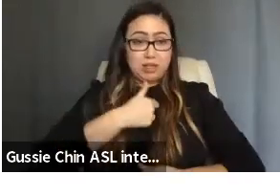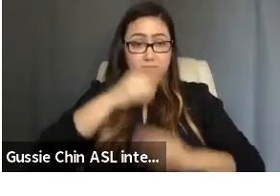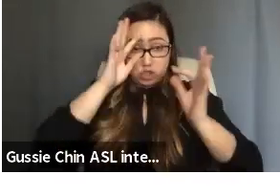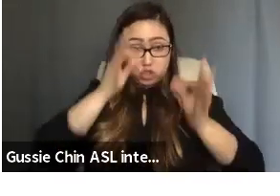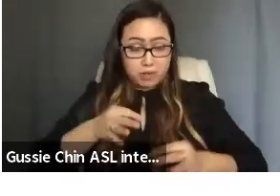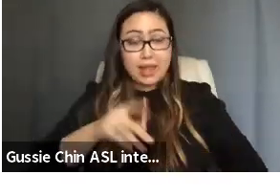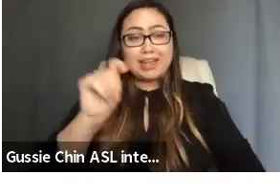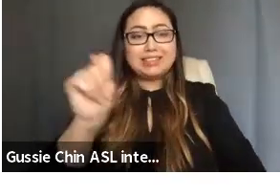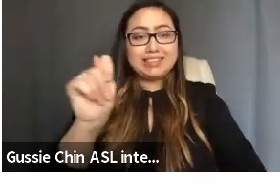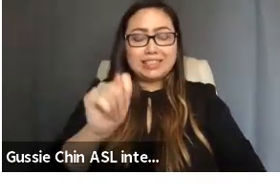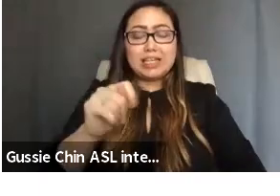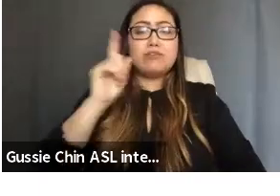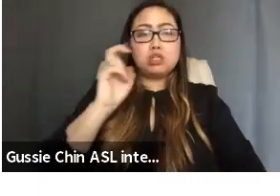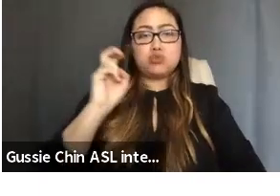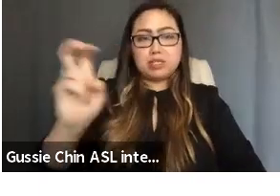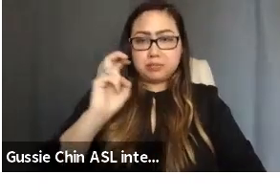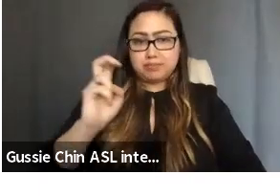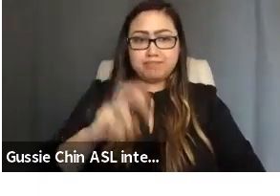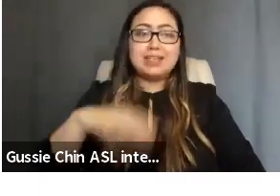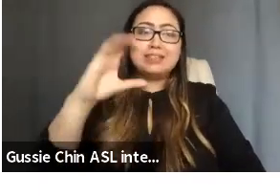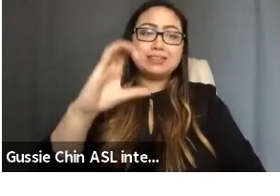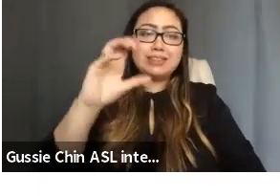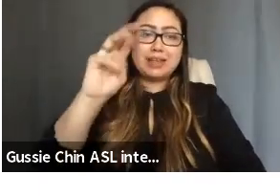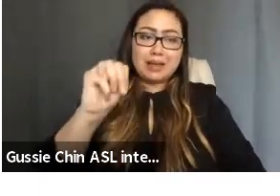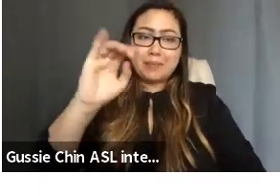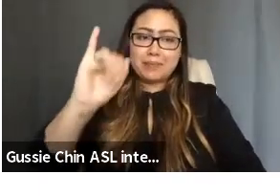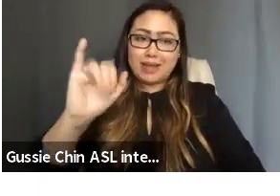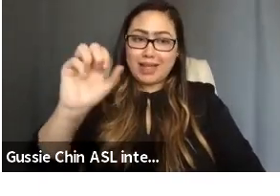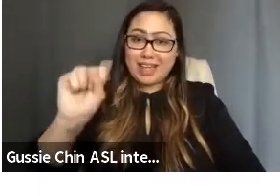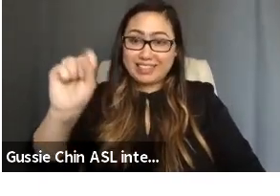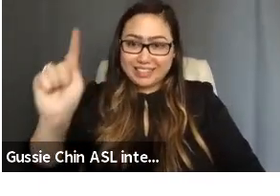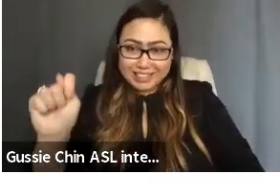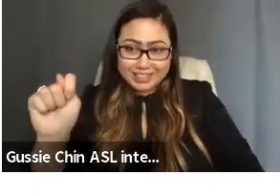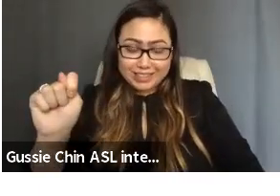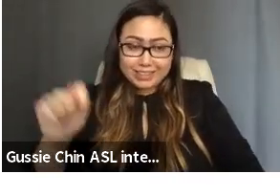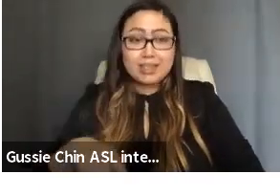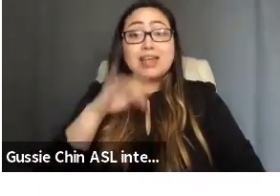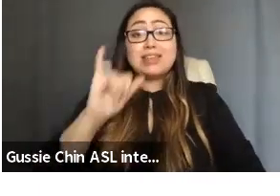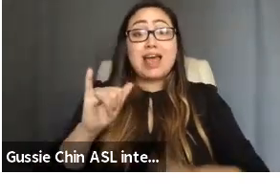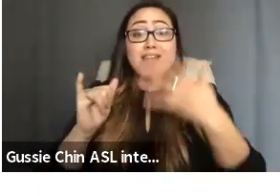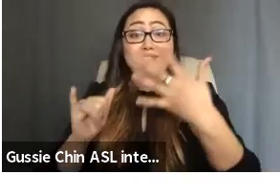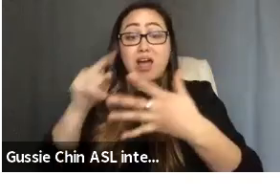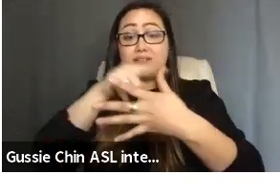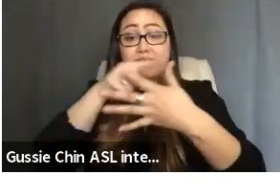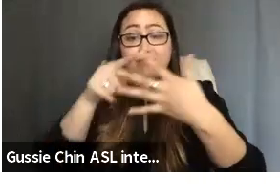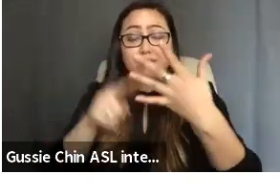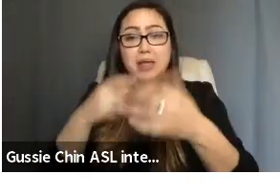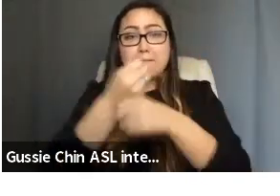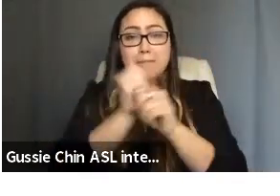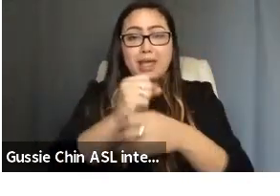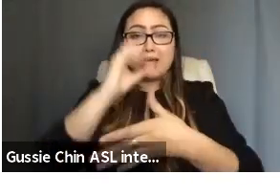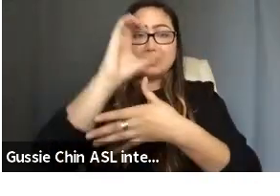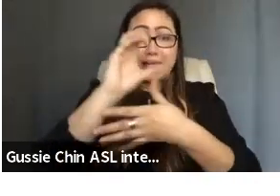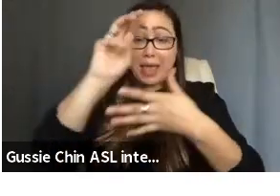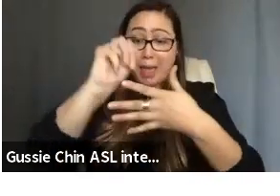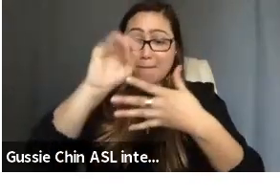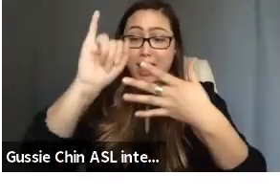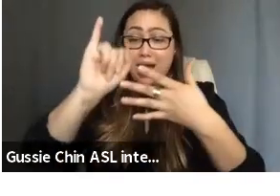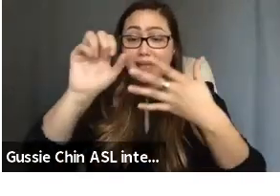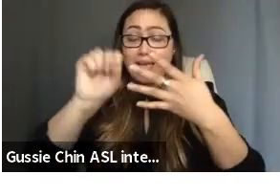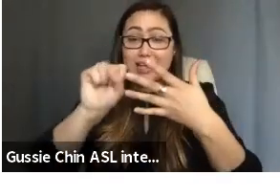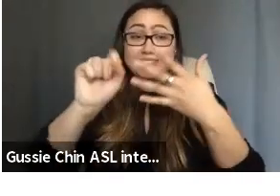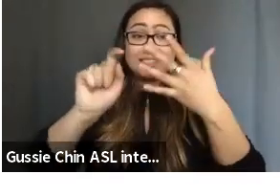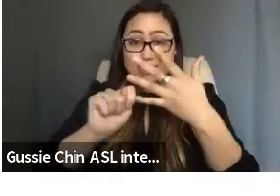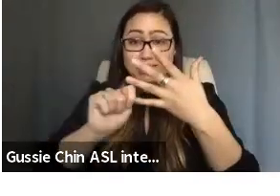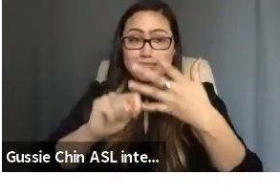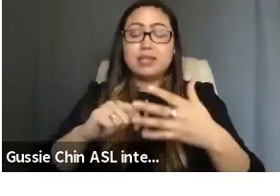transportation, or move themselves around, T. So these five areas make up the C MIST framework for